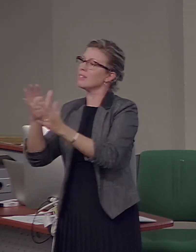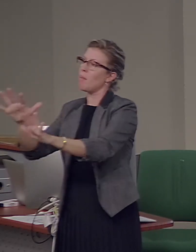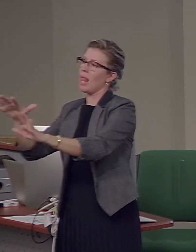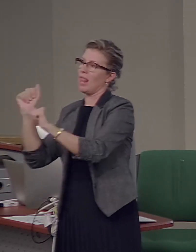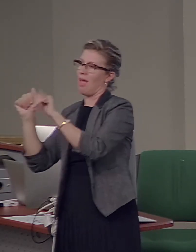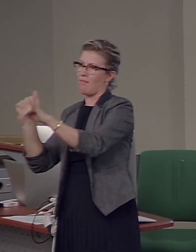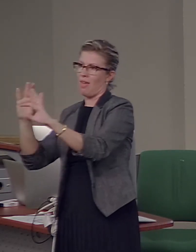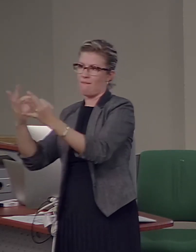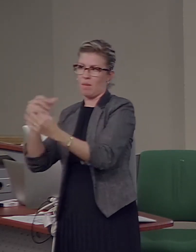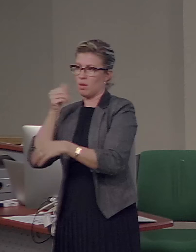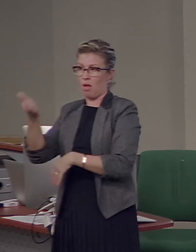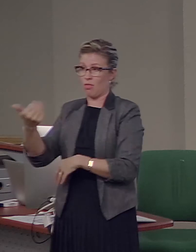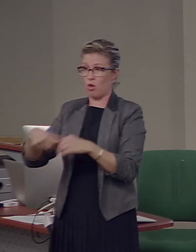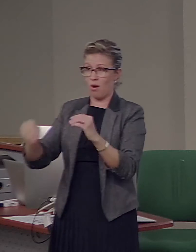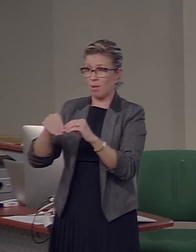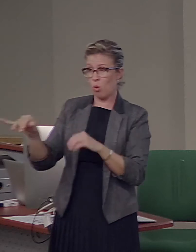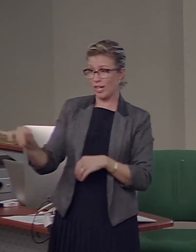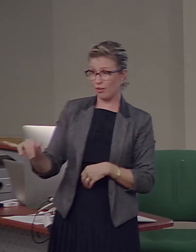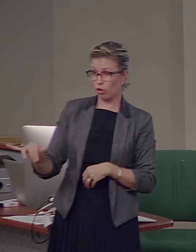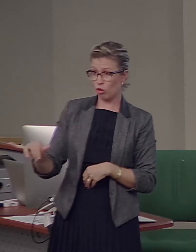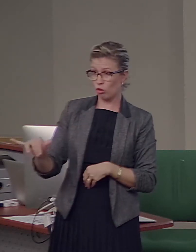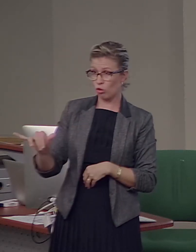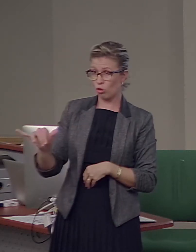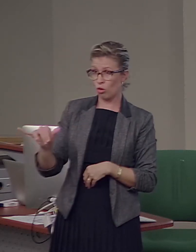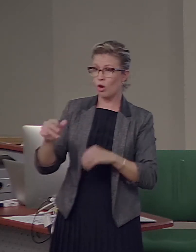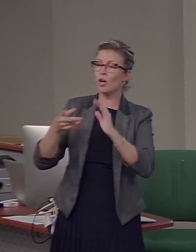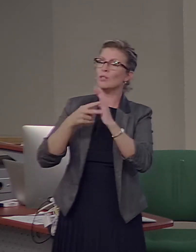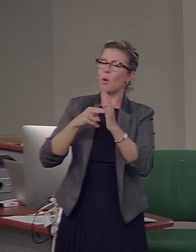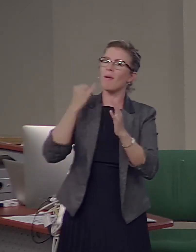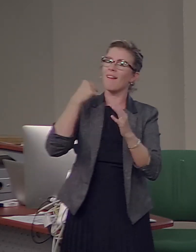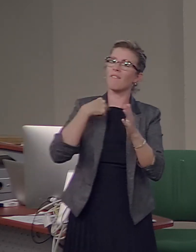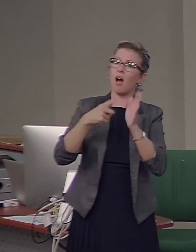and were not there, either. So if I show you intent to treat data,